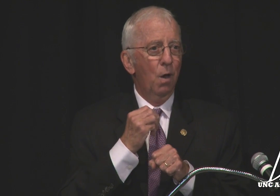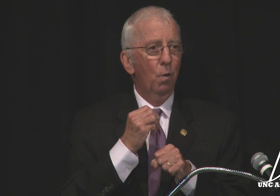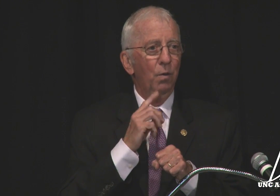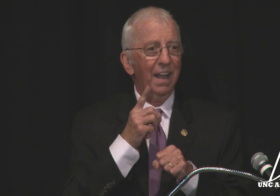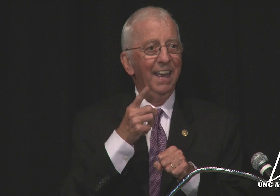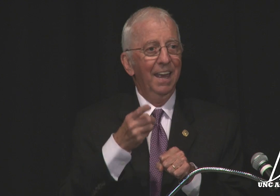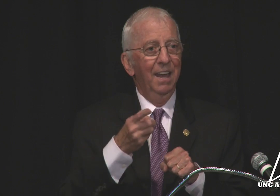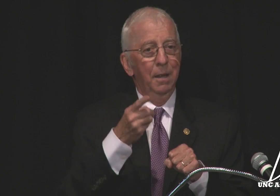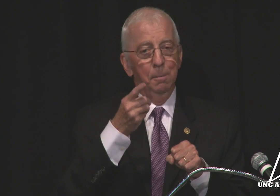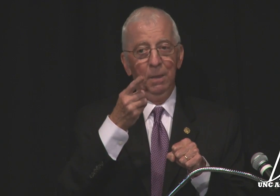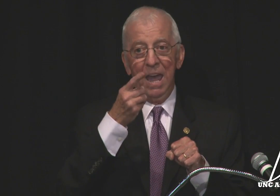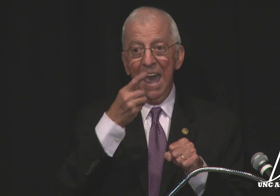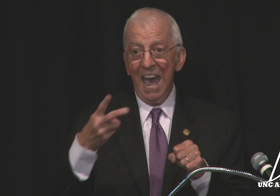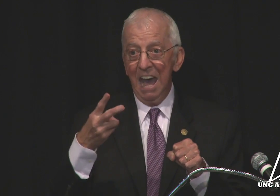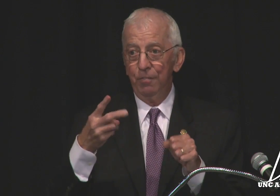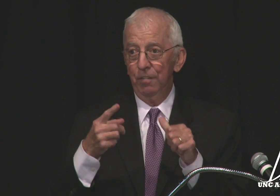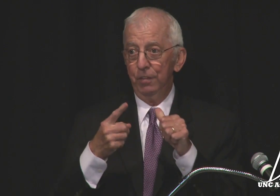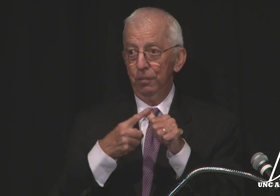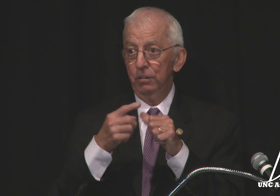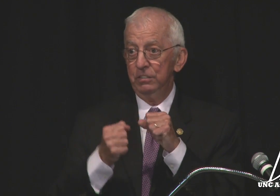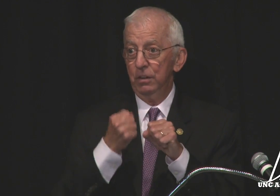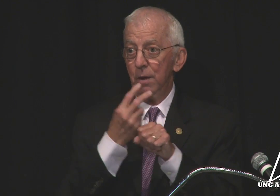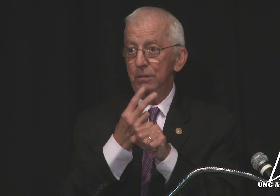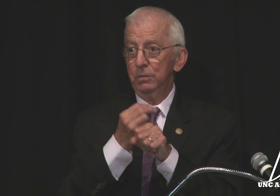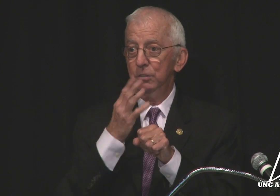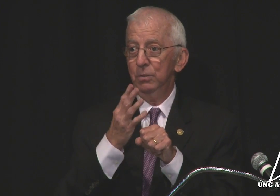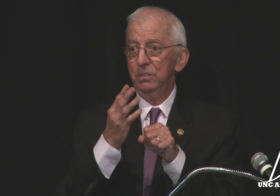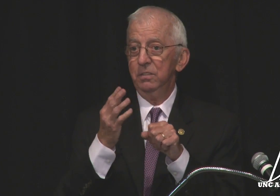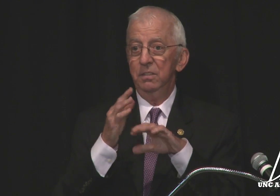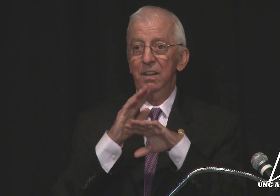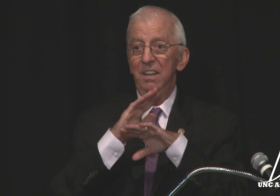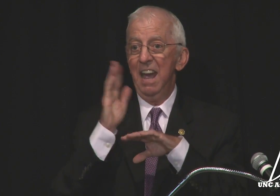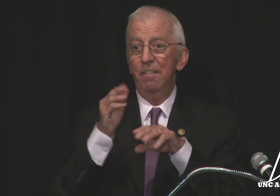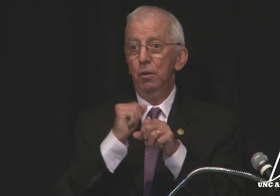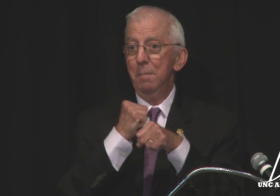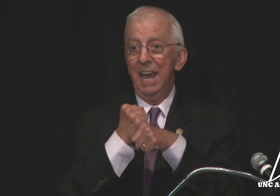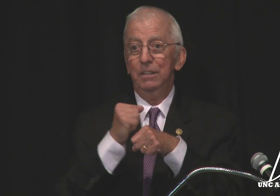So really half of the first year graduate students never made it